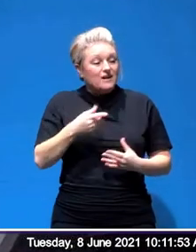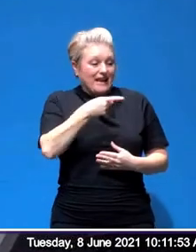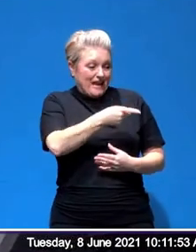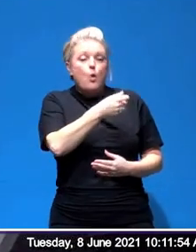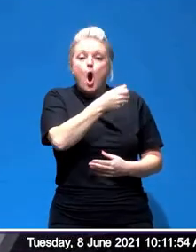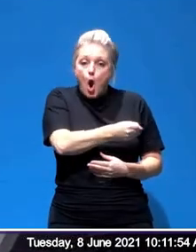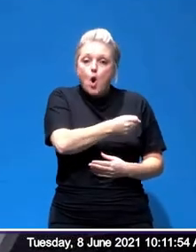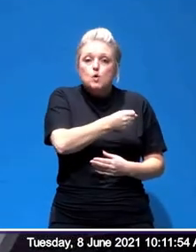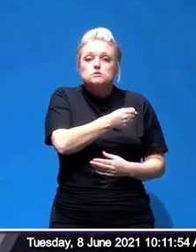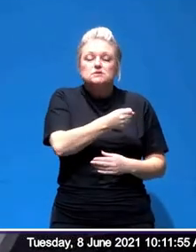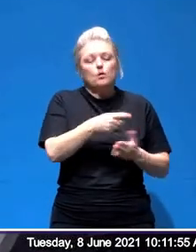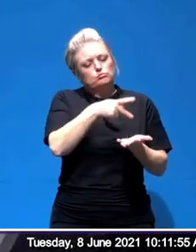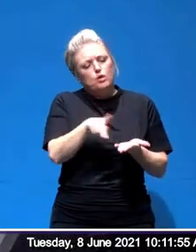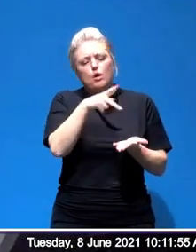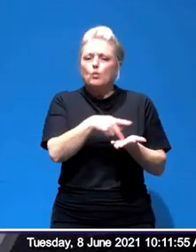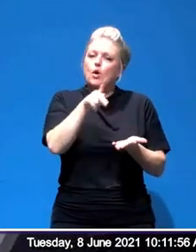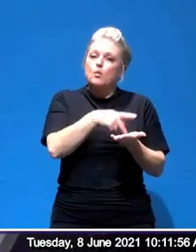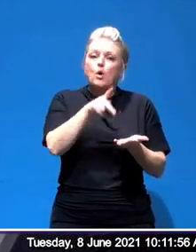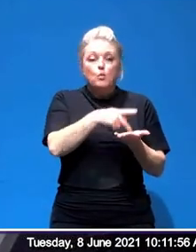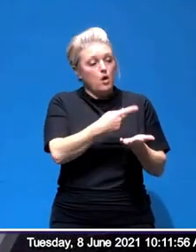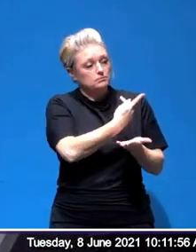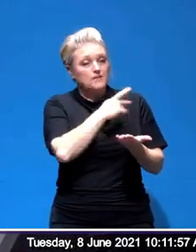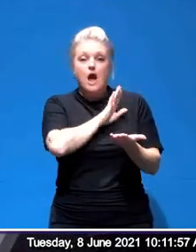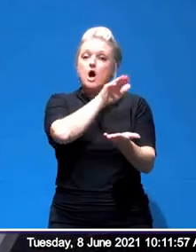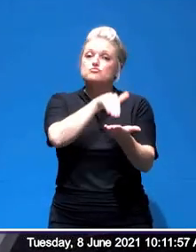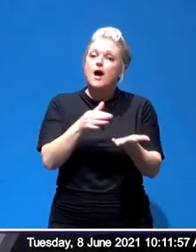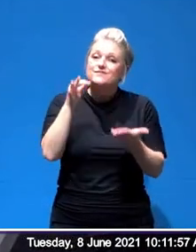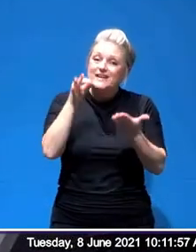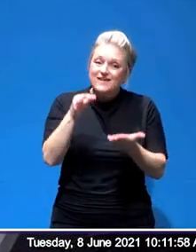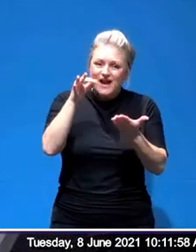a coffee, he would choose someone and walk over and give the flower to them.